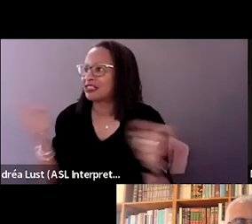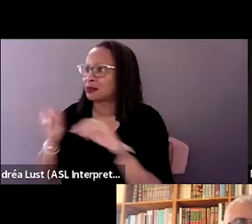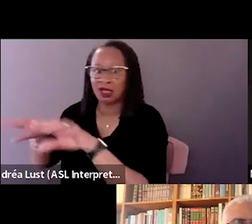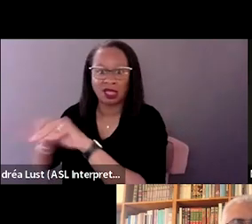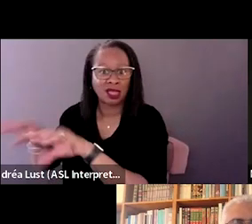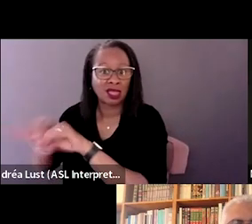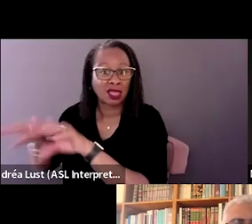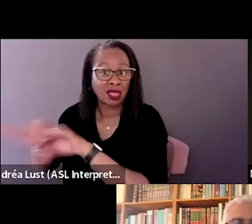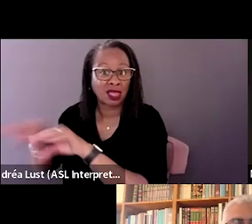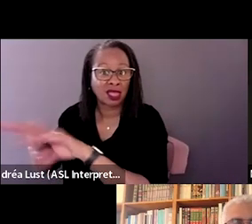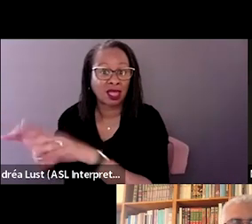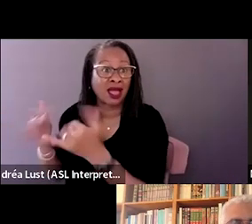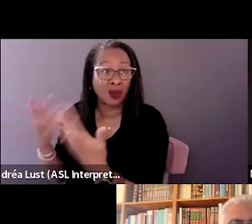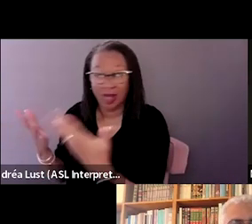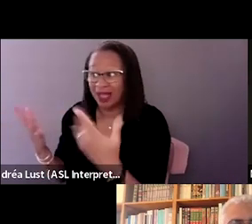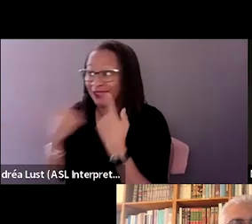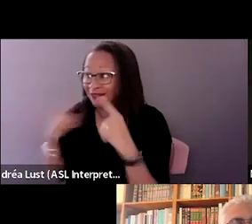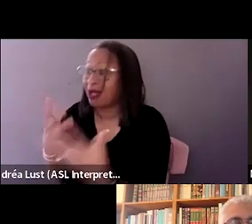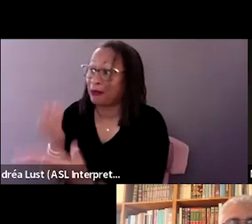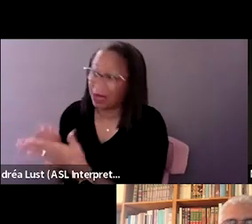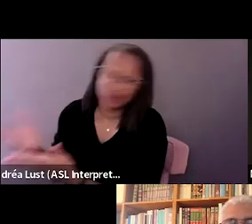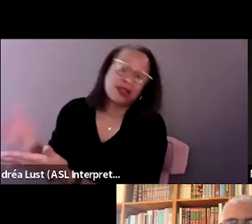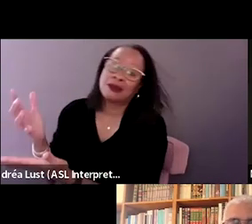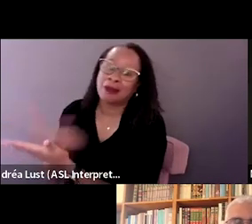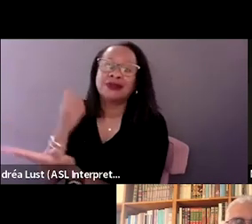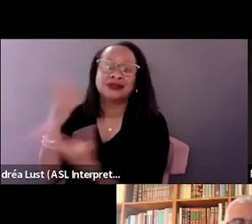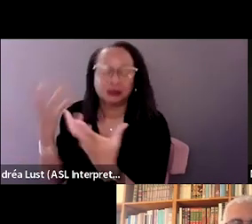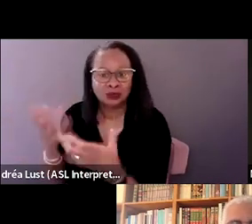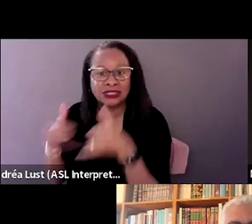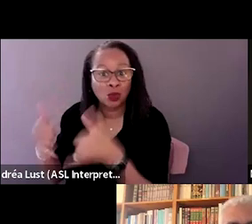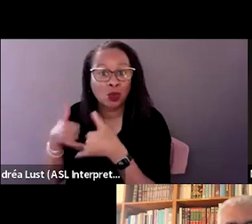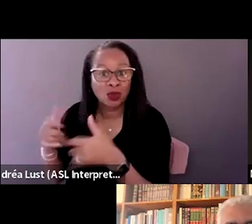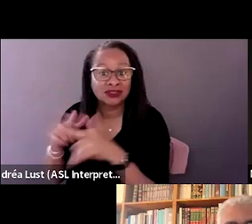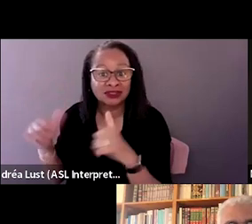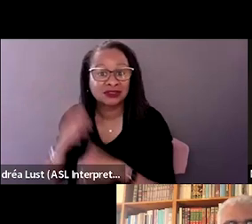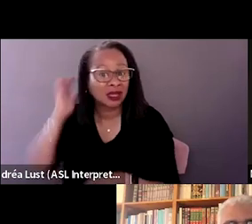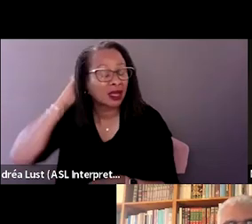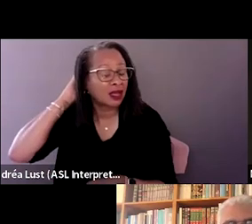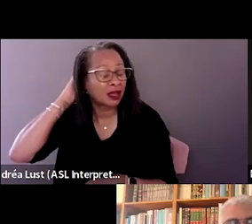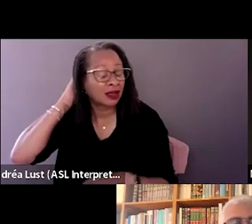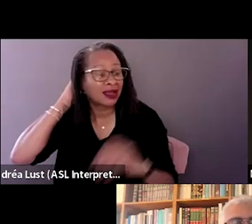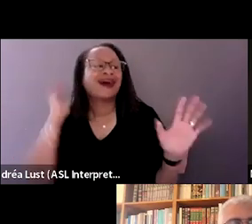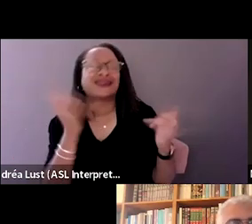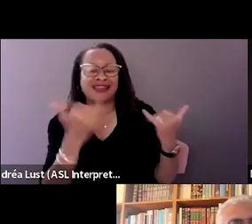So exclusively for MEAN as a broadcaster. If there is festivals worldwide during the six months